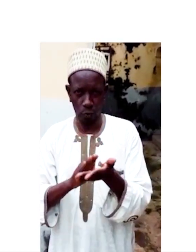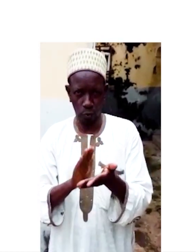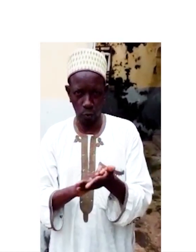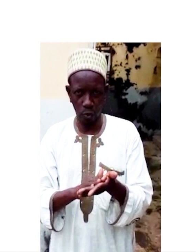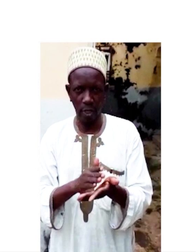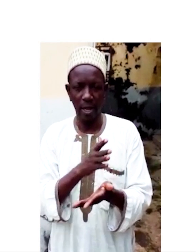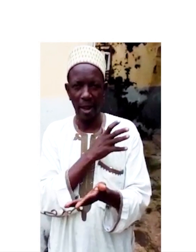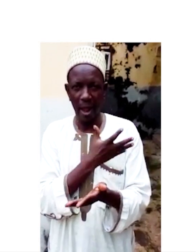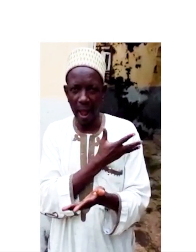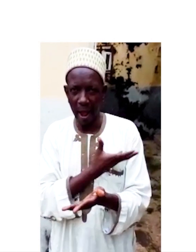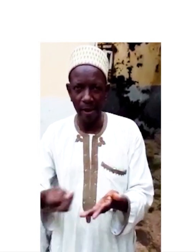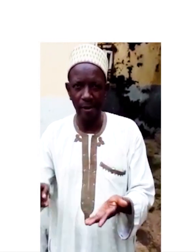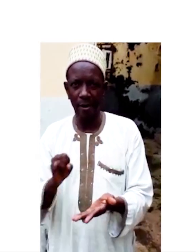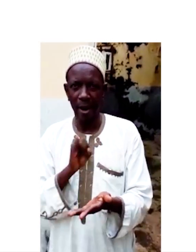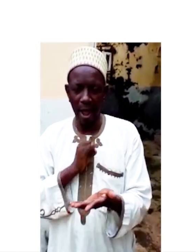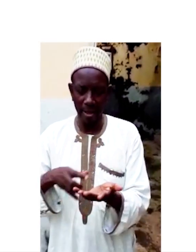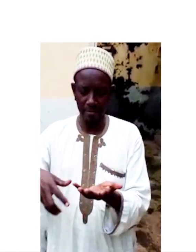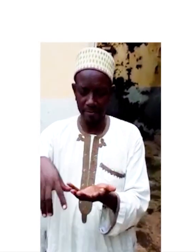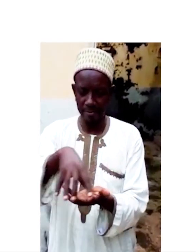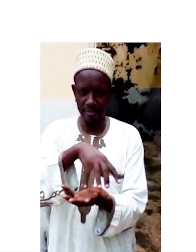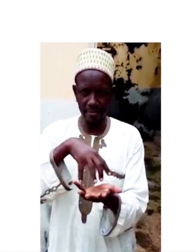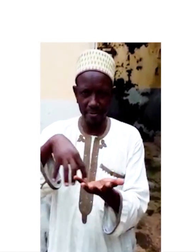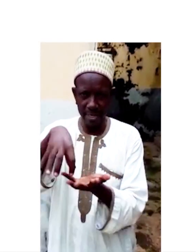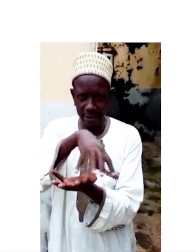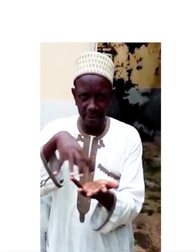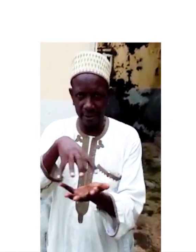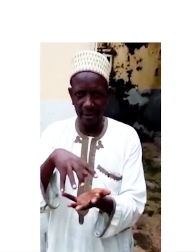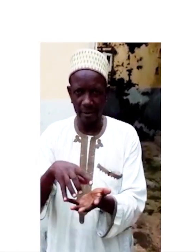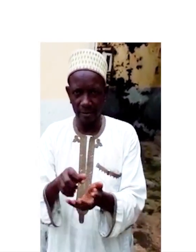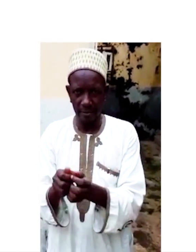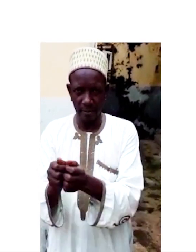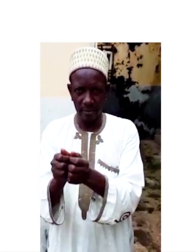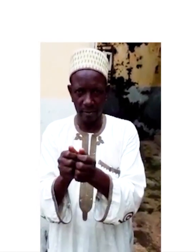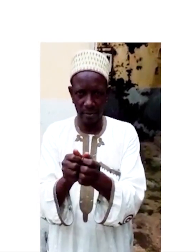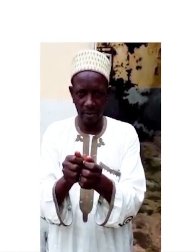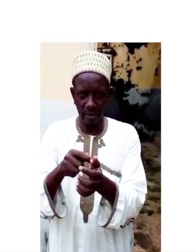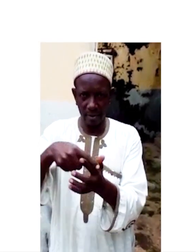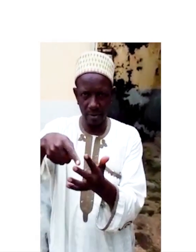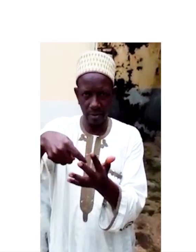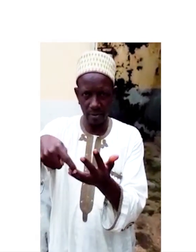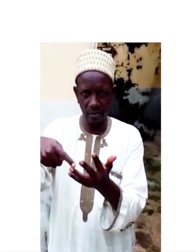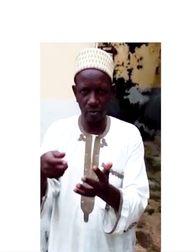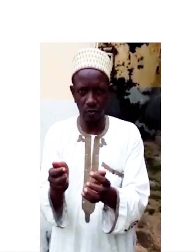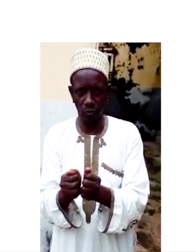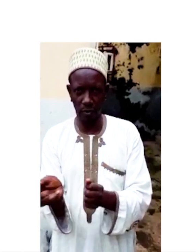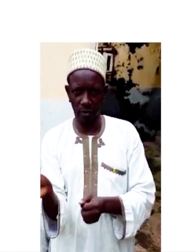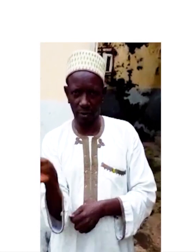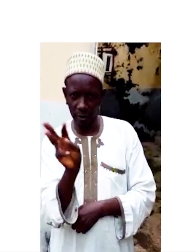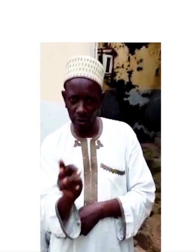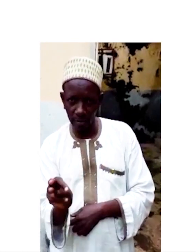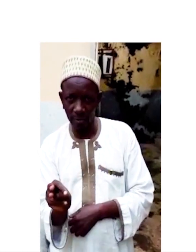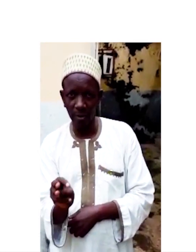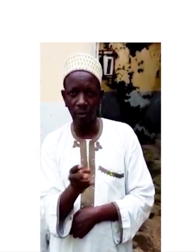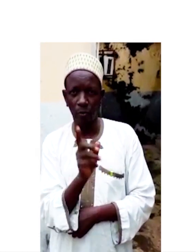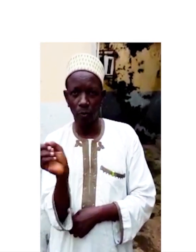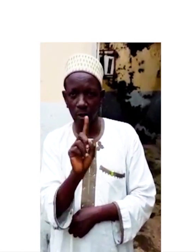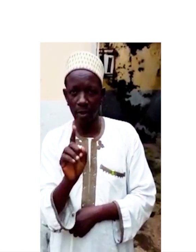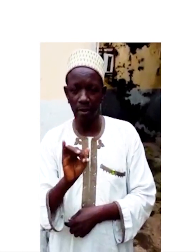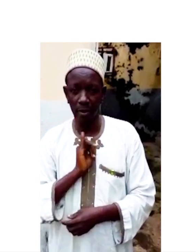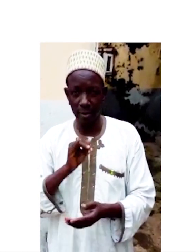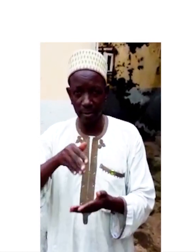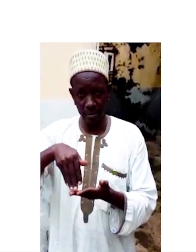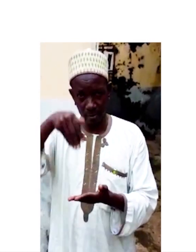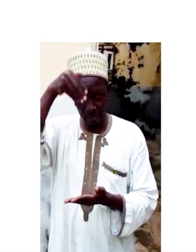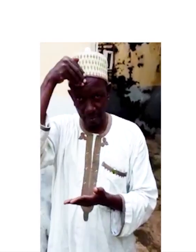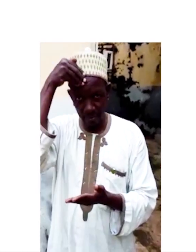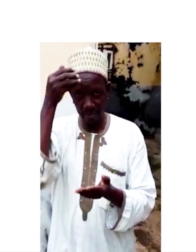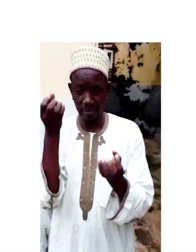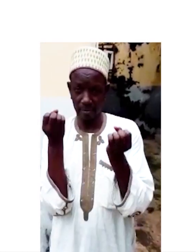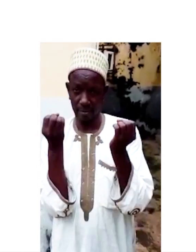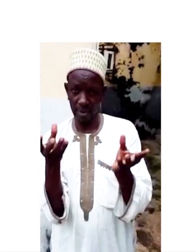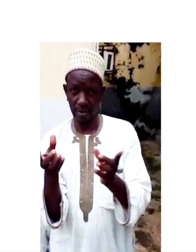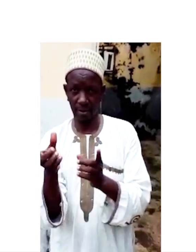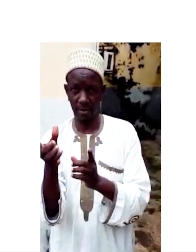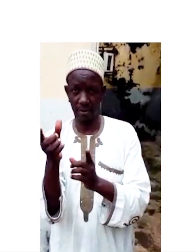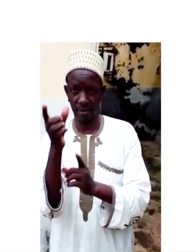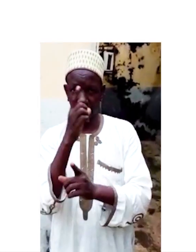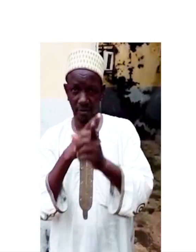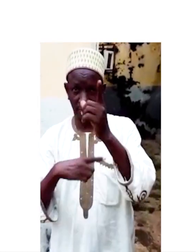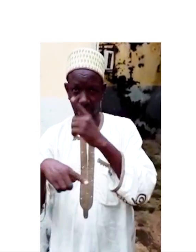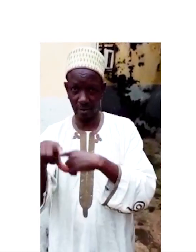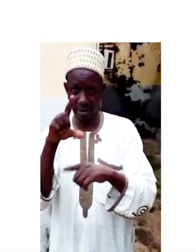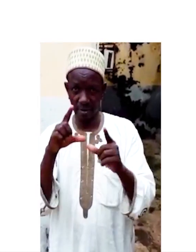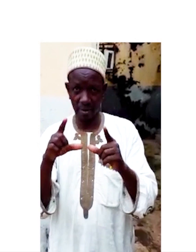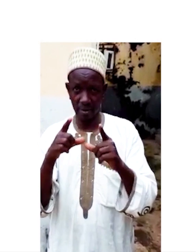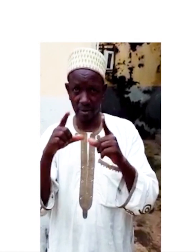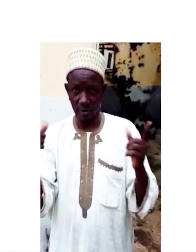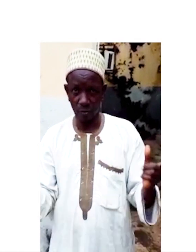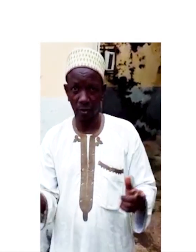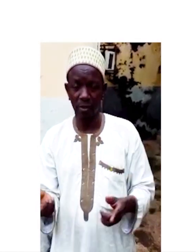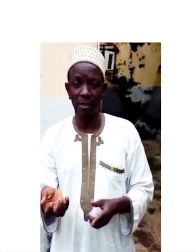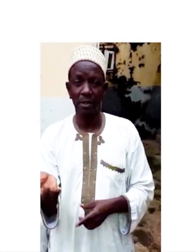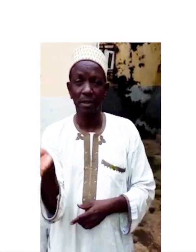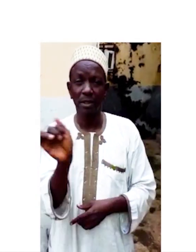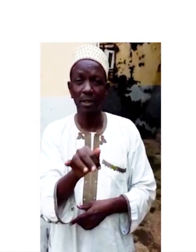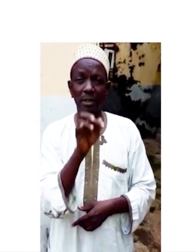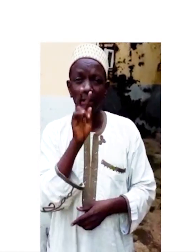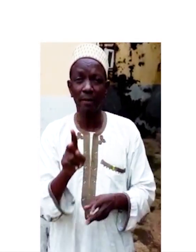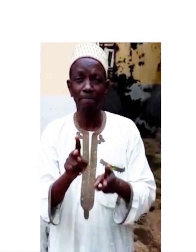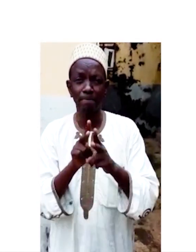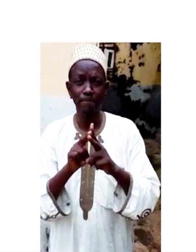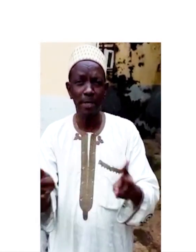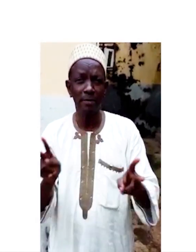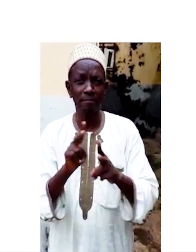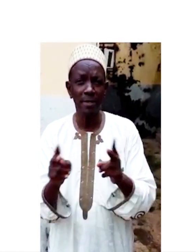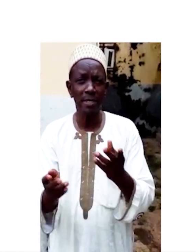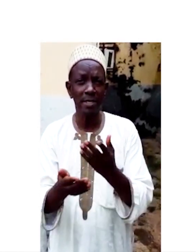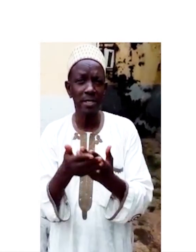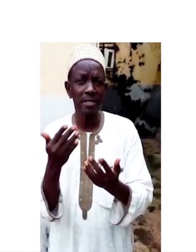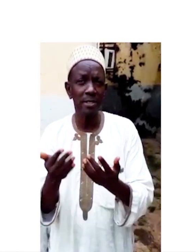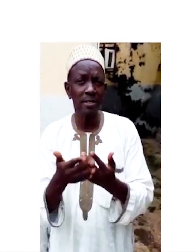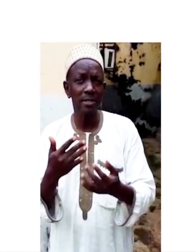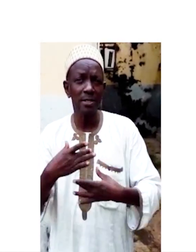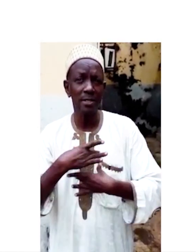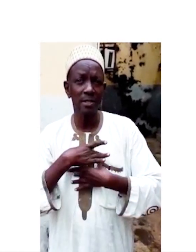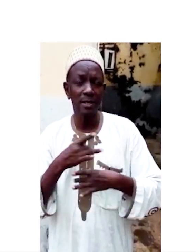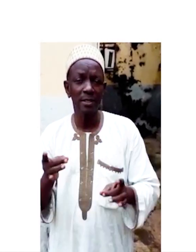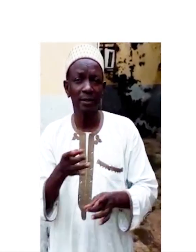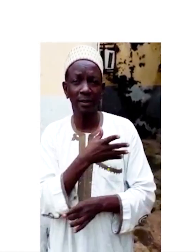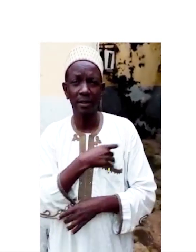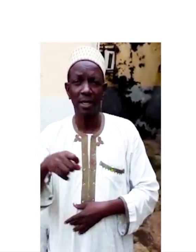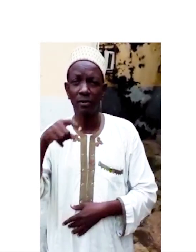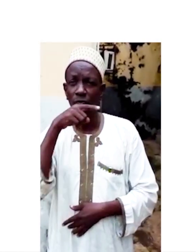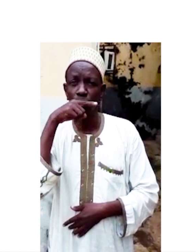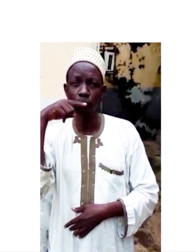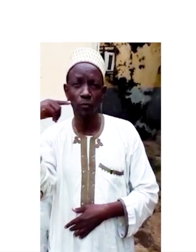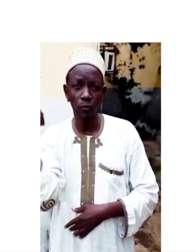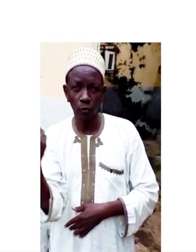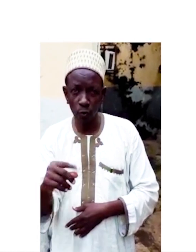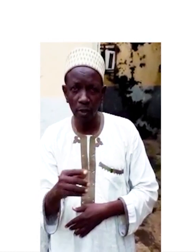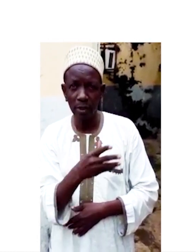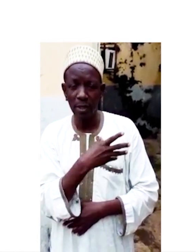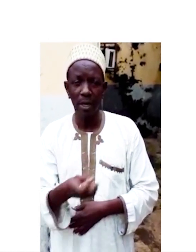that does not mean that our indigenous signing systems are not good, our indigenous signing